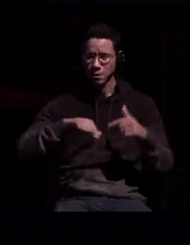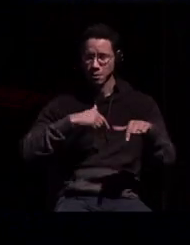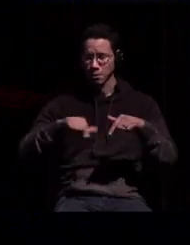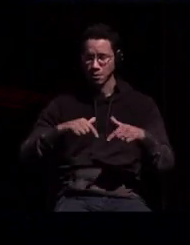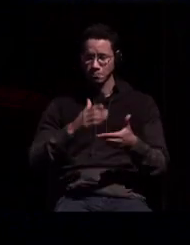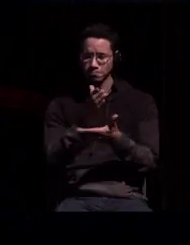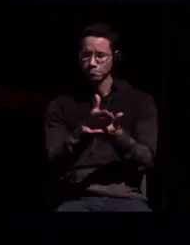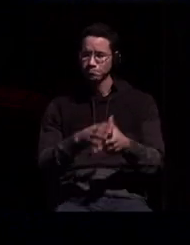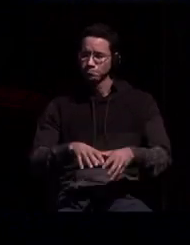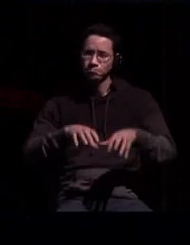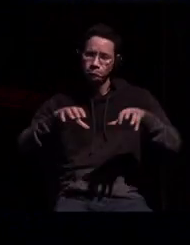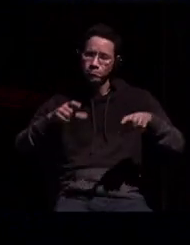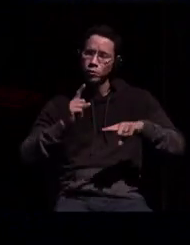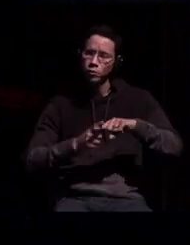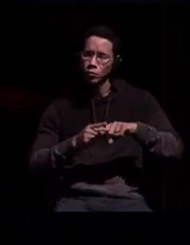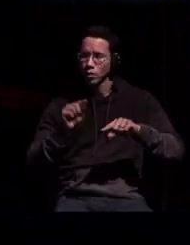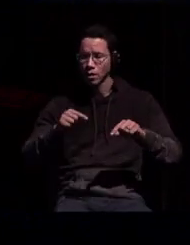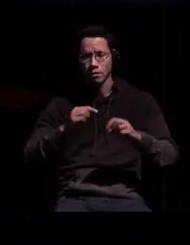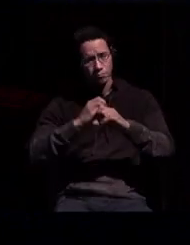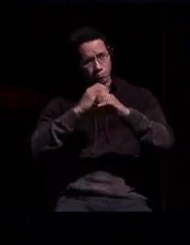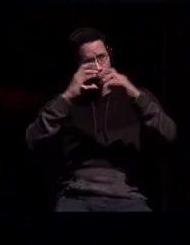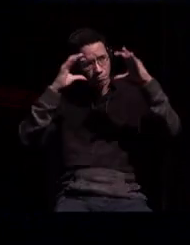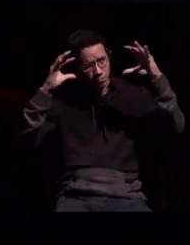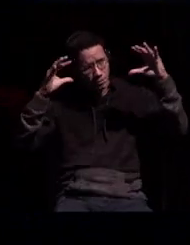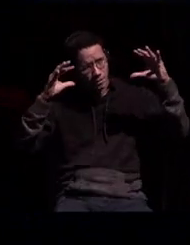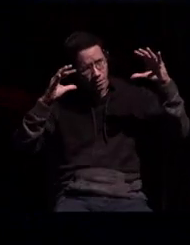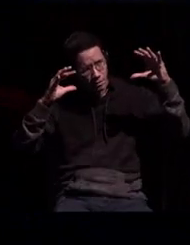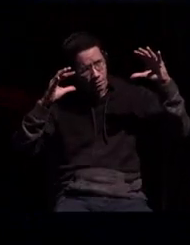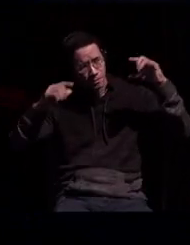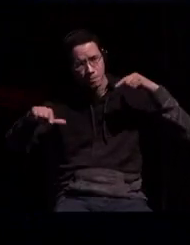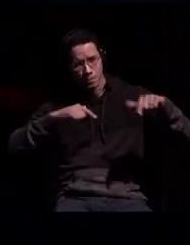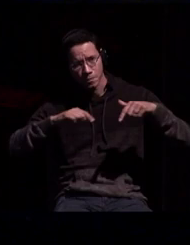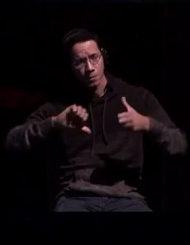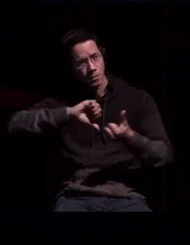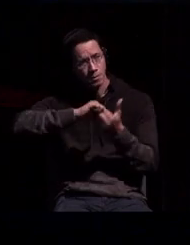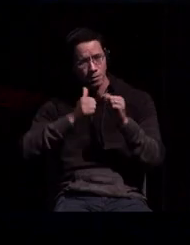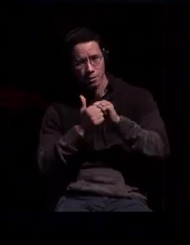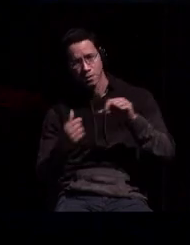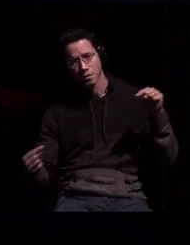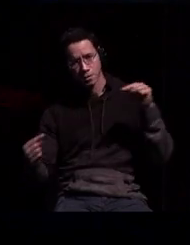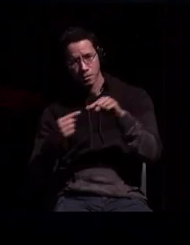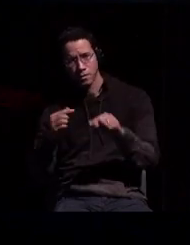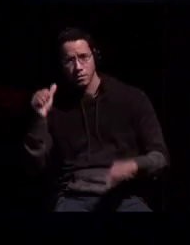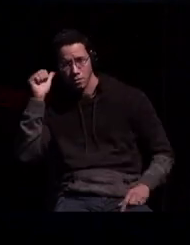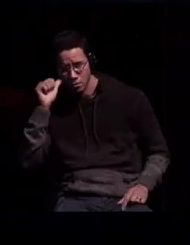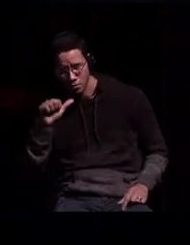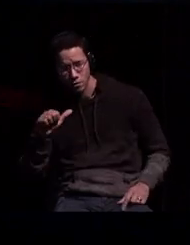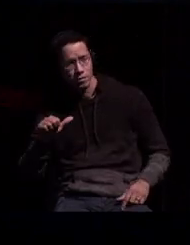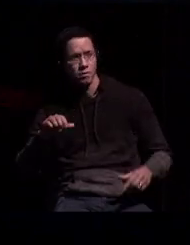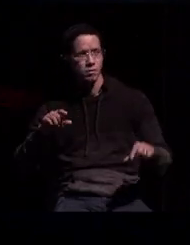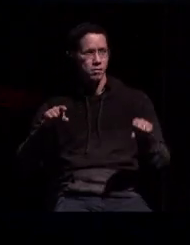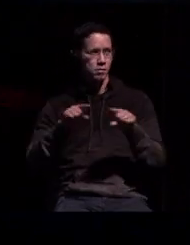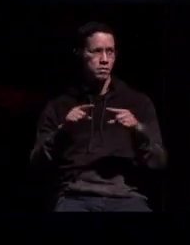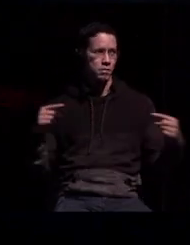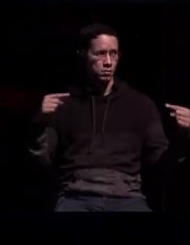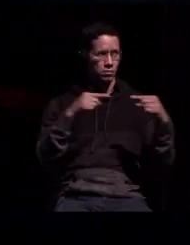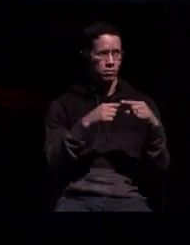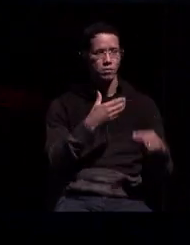is the collective imagery of work adequate to women and work adequate to men. Not by coincidence in tourism